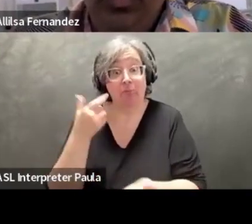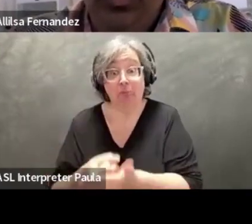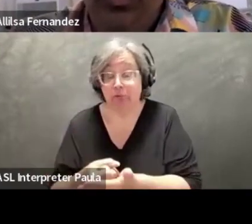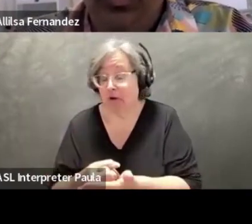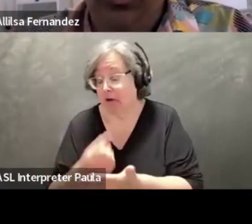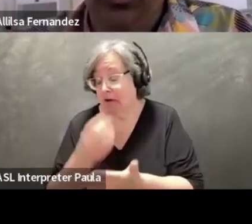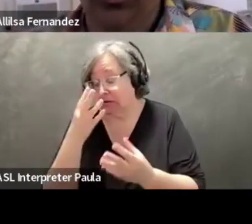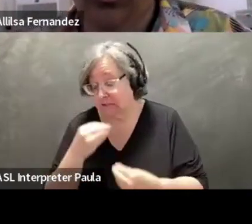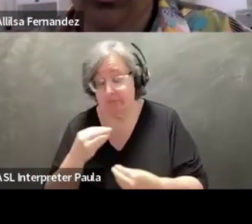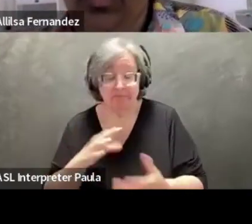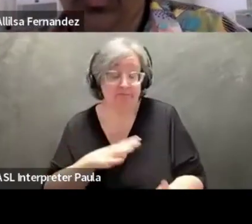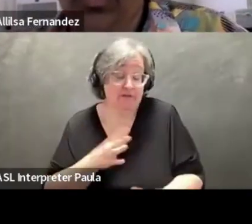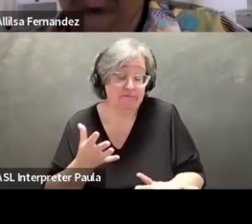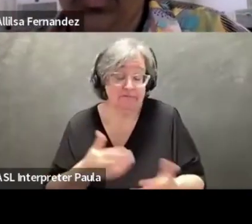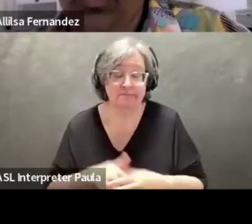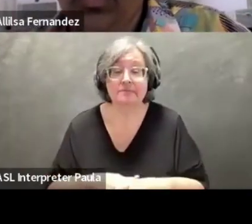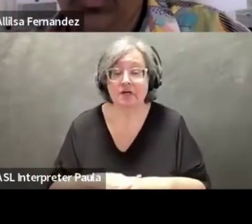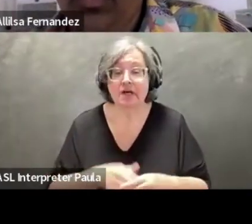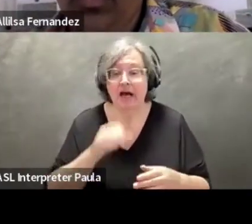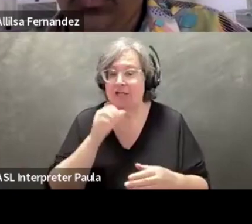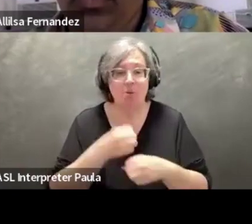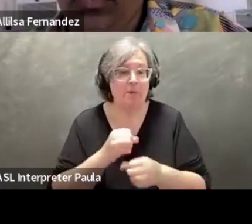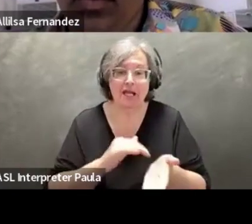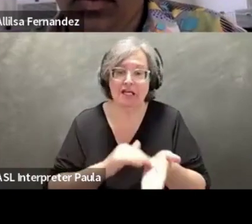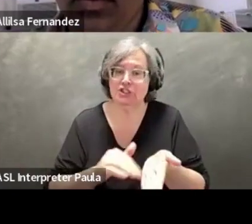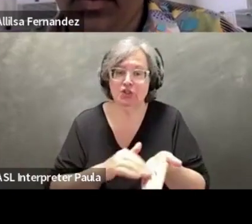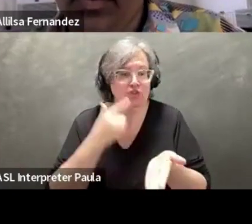Um, where I think a lot of my energy comes from is, I think